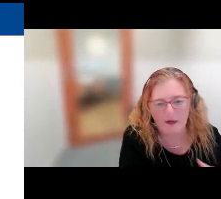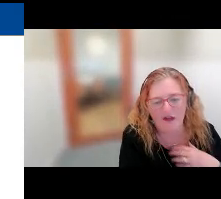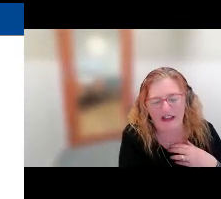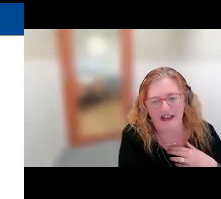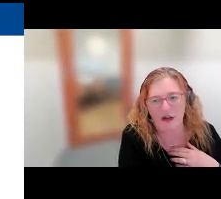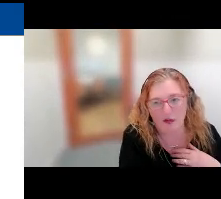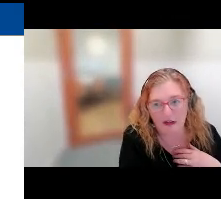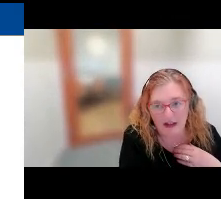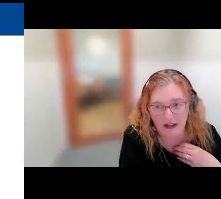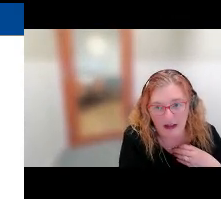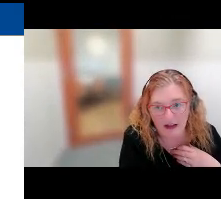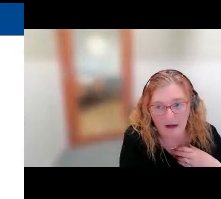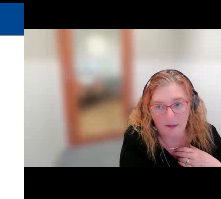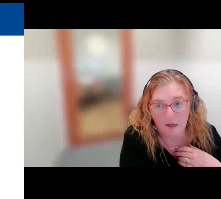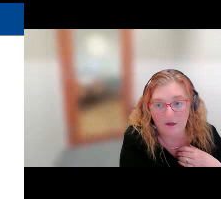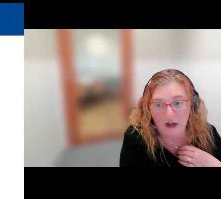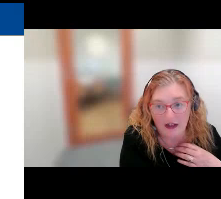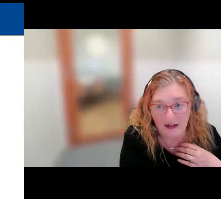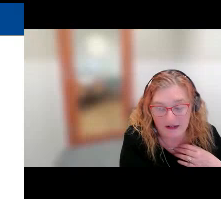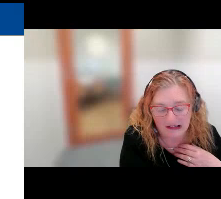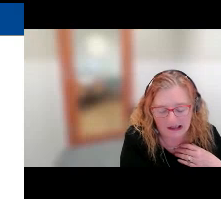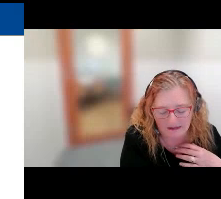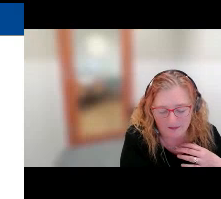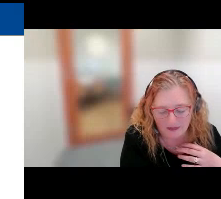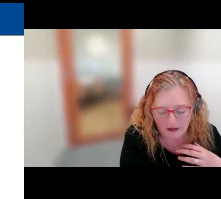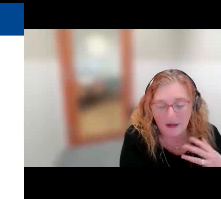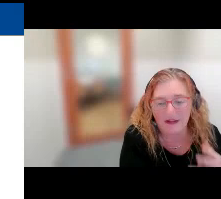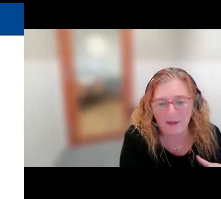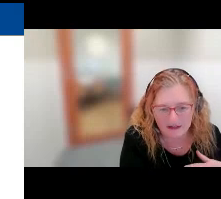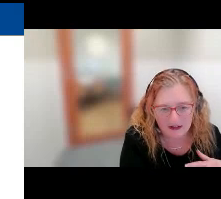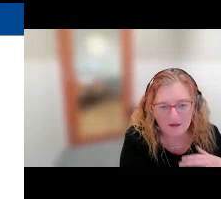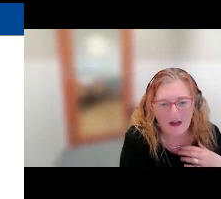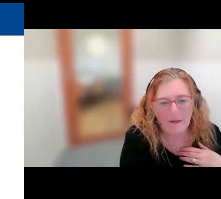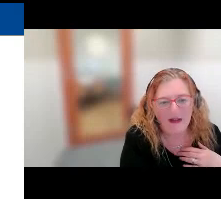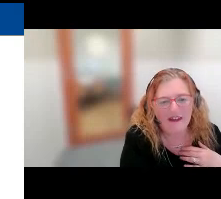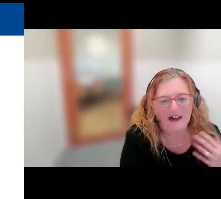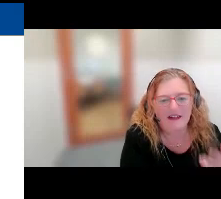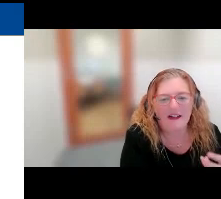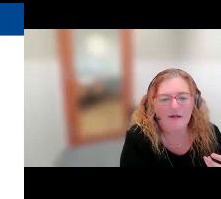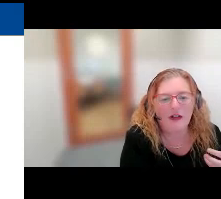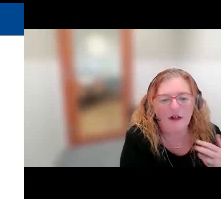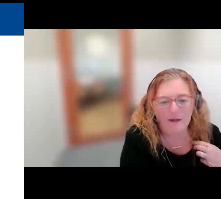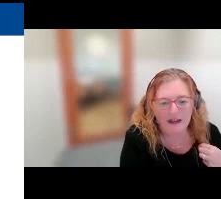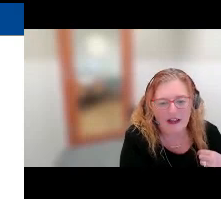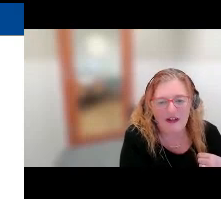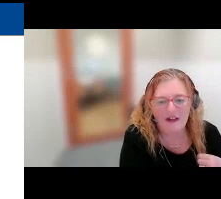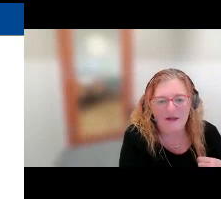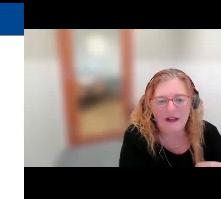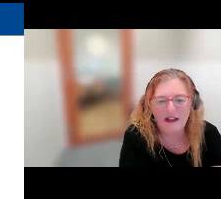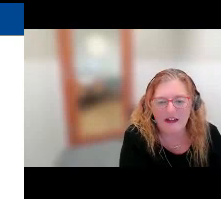residential care provider perspective. But there are some new obligations particularly